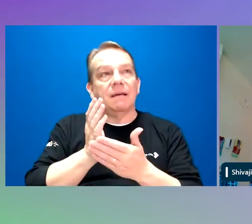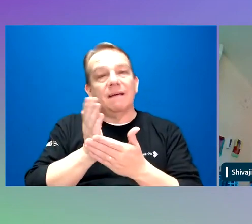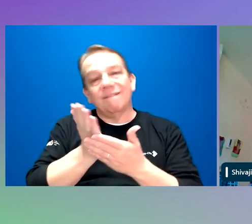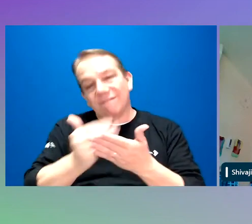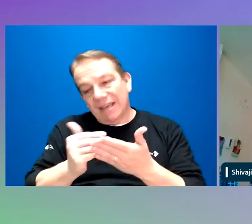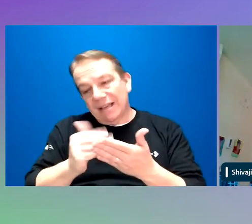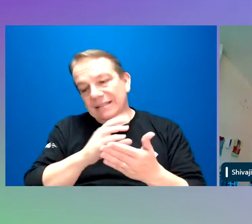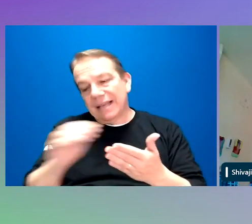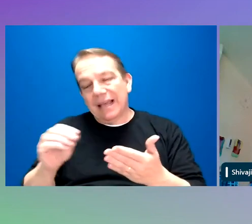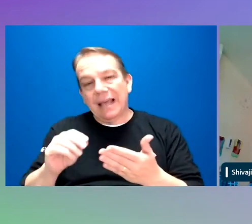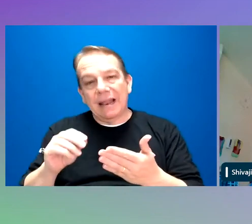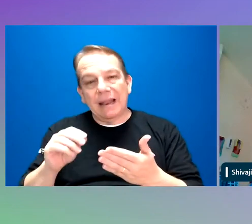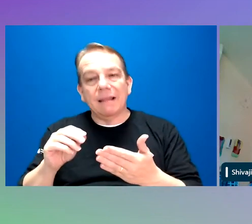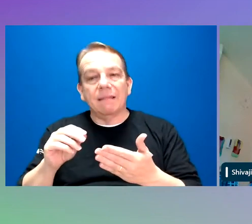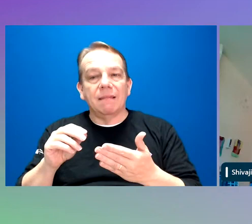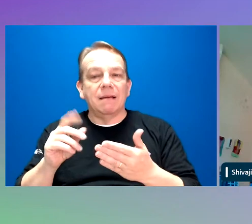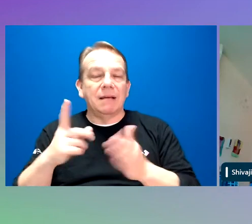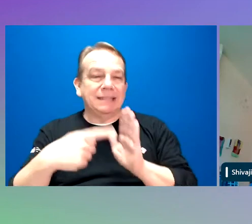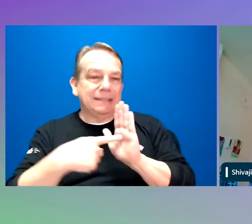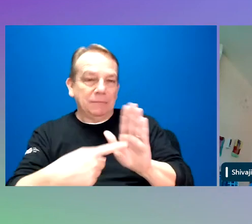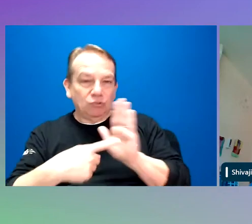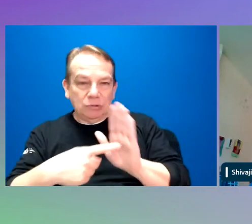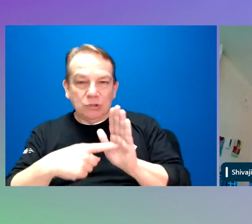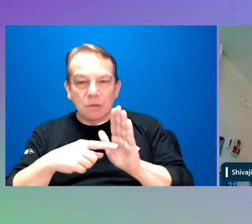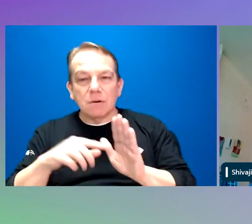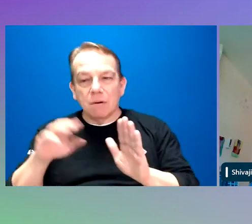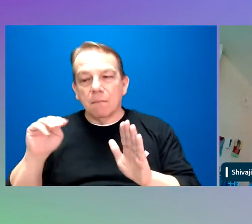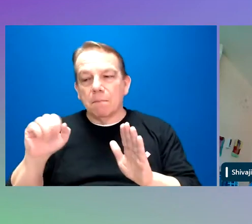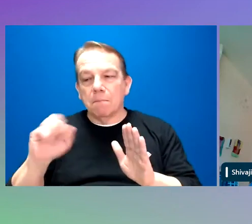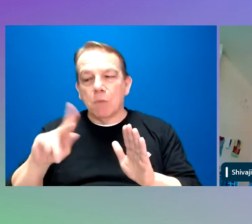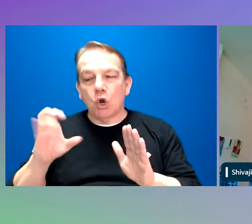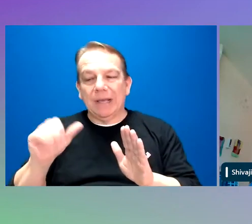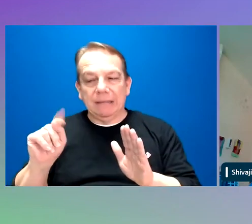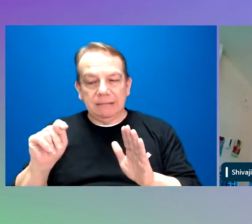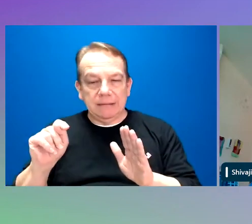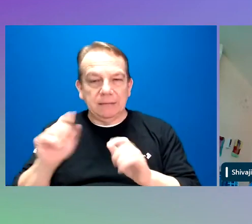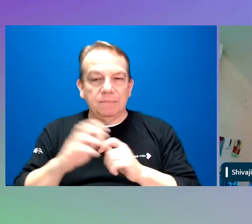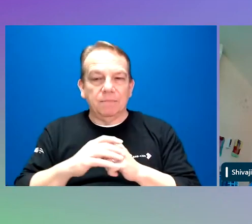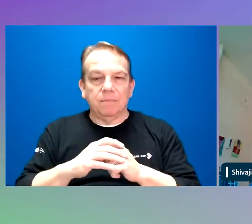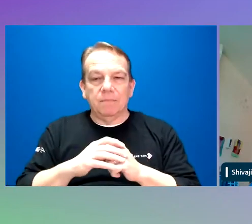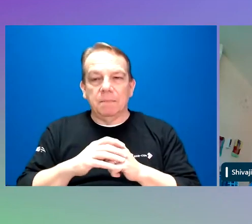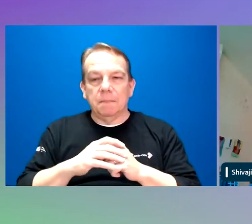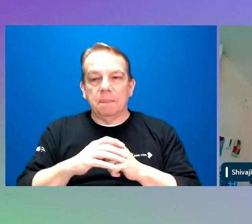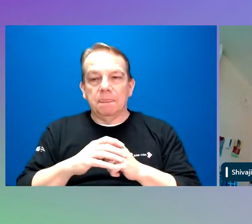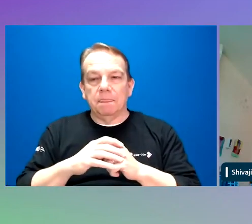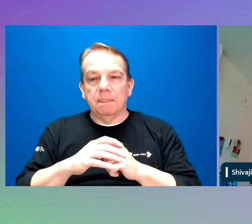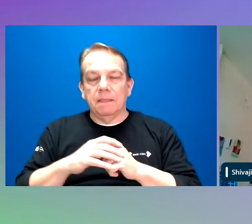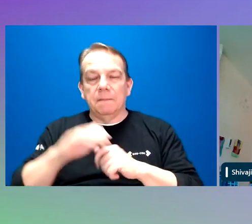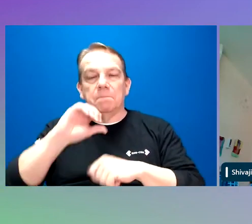environment. Um and based based